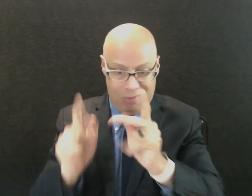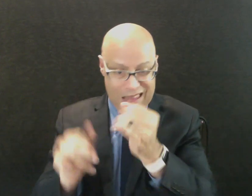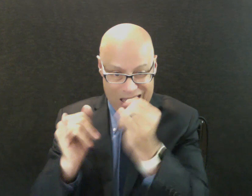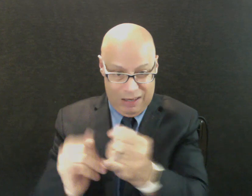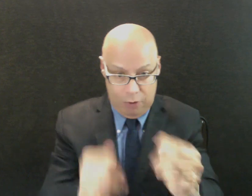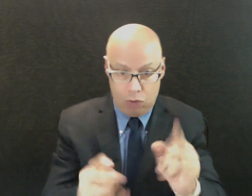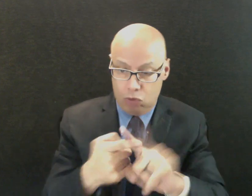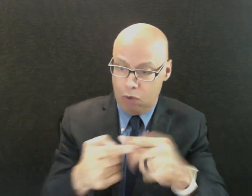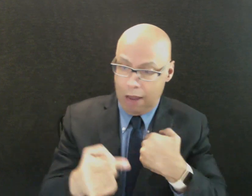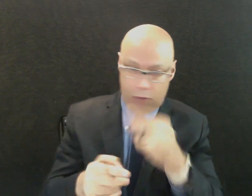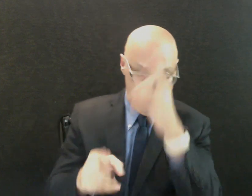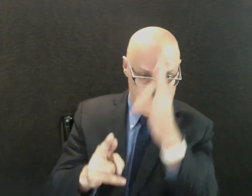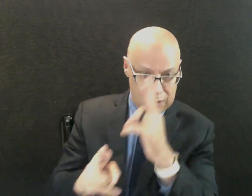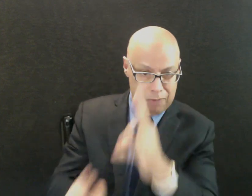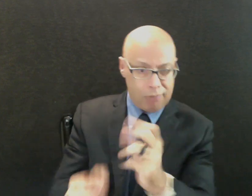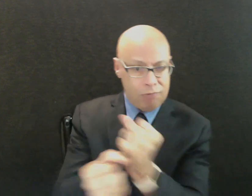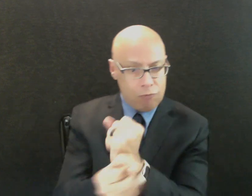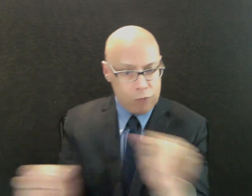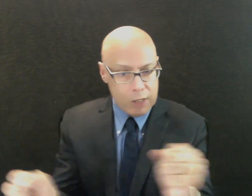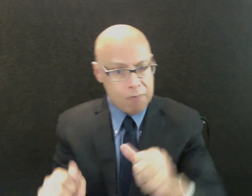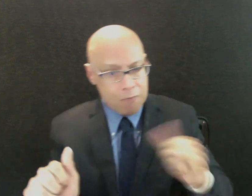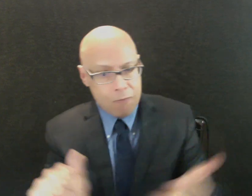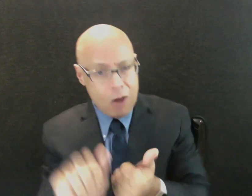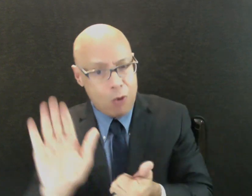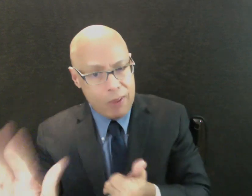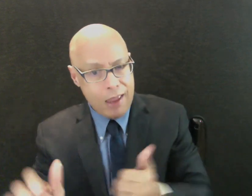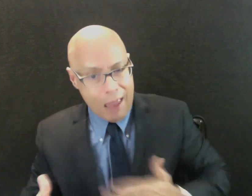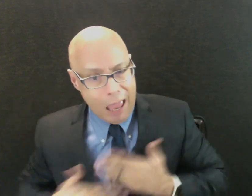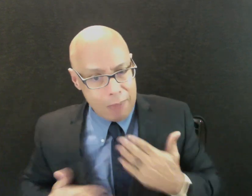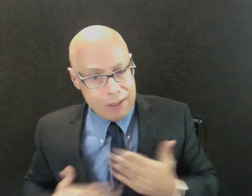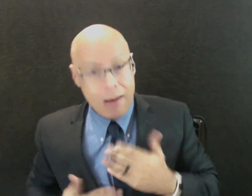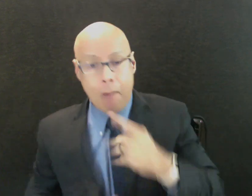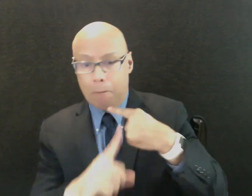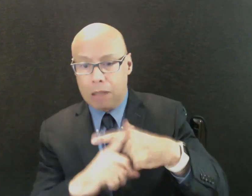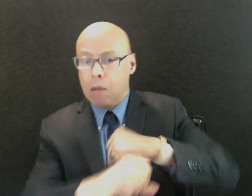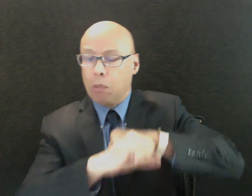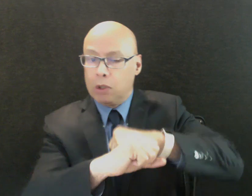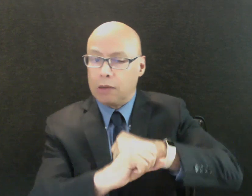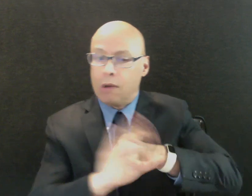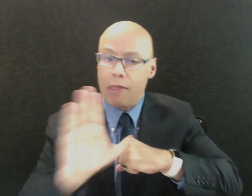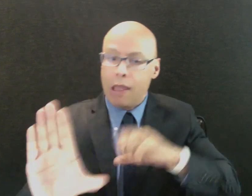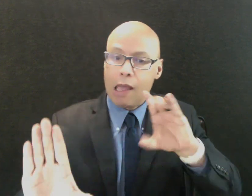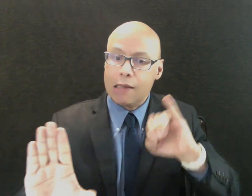dignity liberty and the pursuit of happiness and the protection of civil and legal rights.